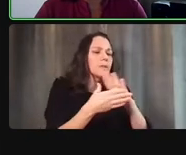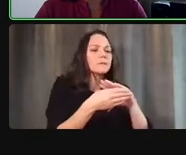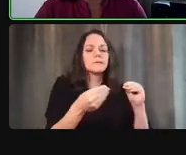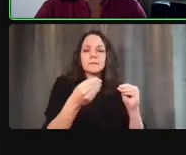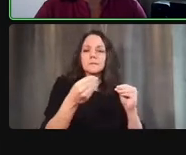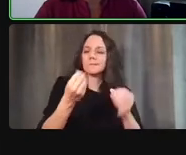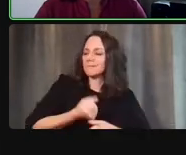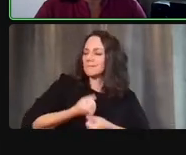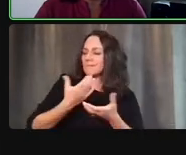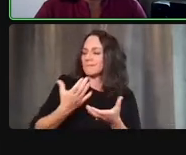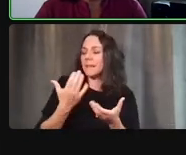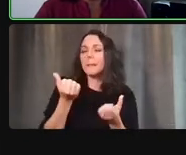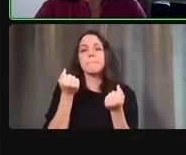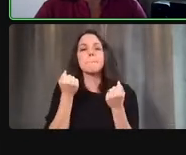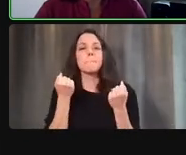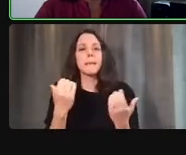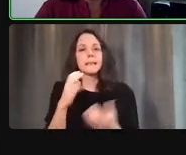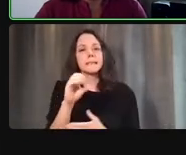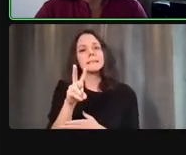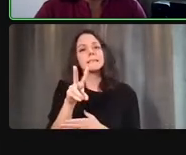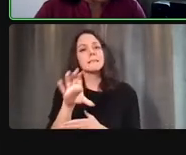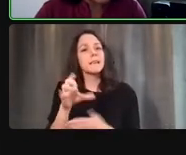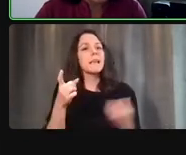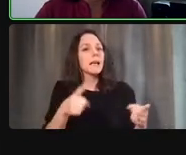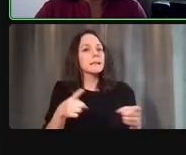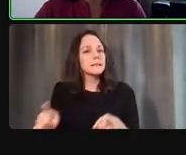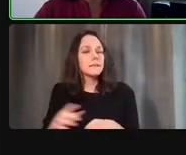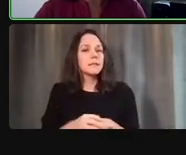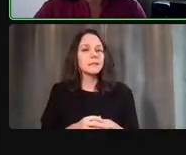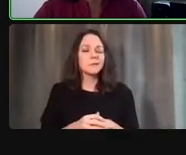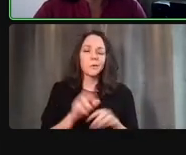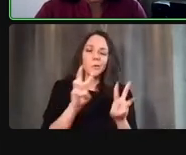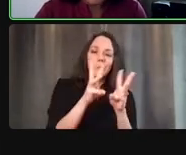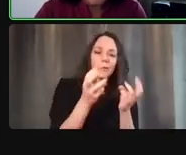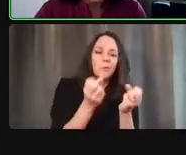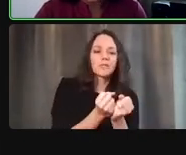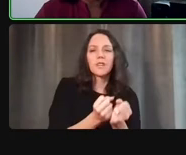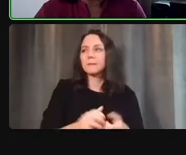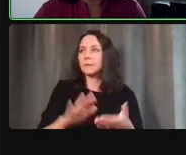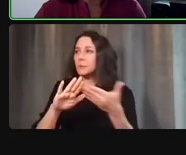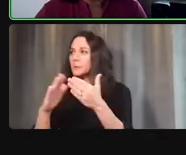activities, workshops in community settings, Correctional institutions,